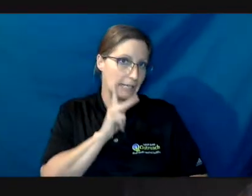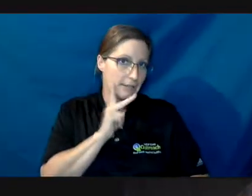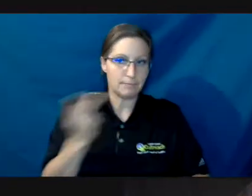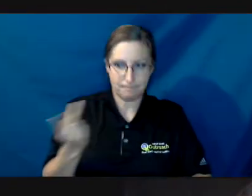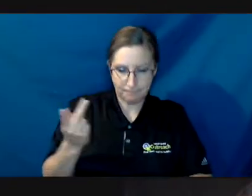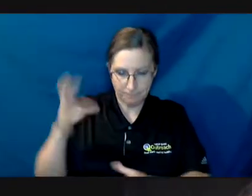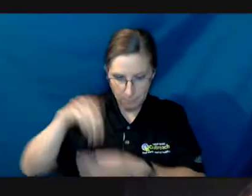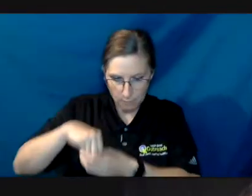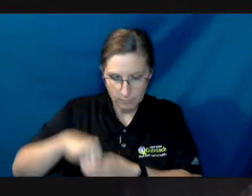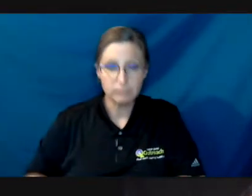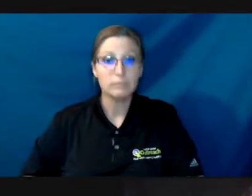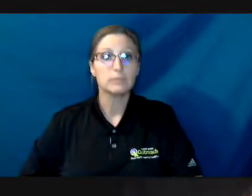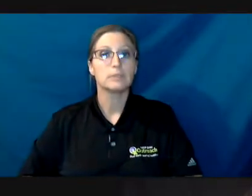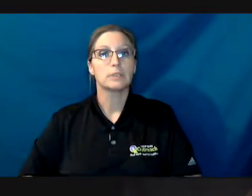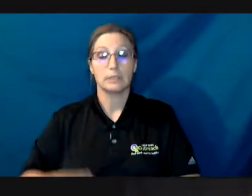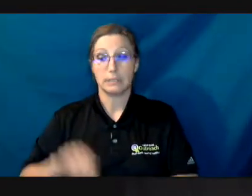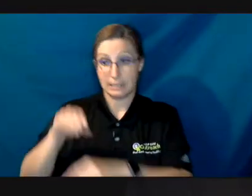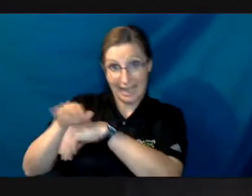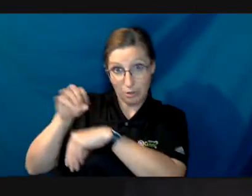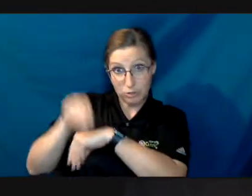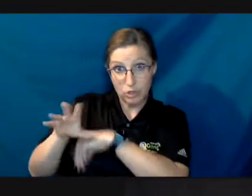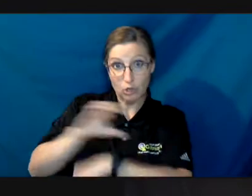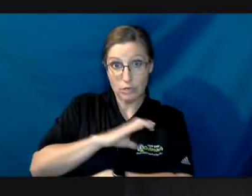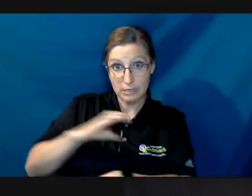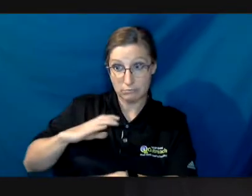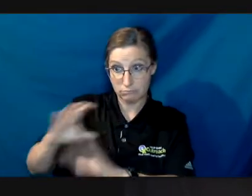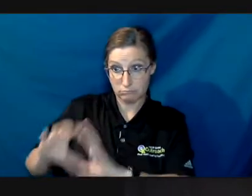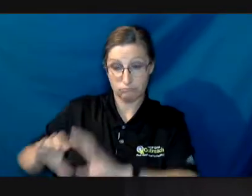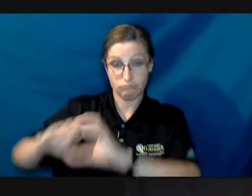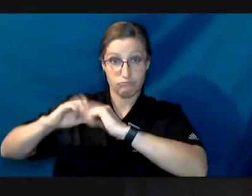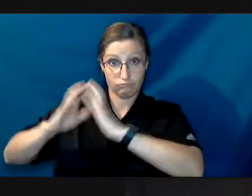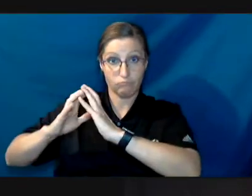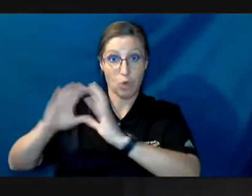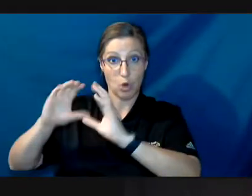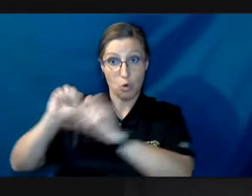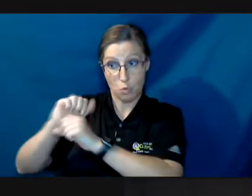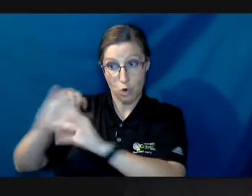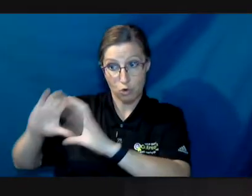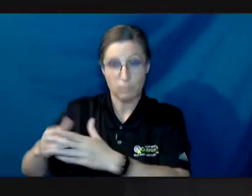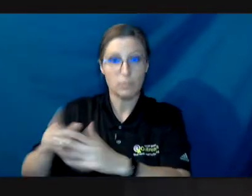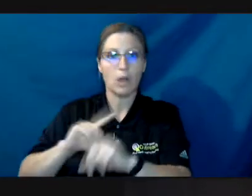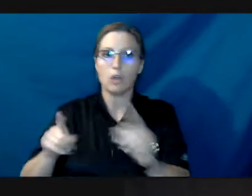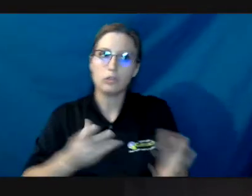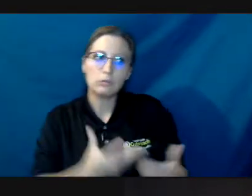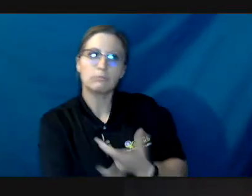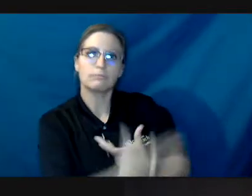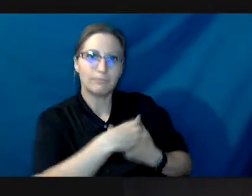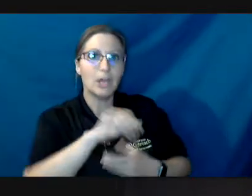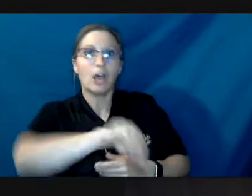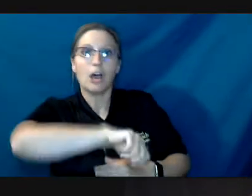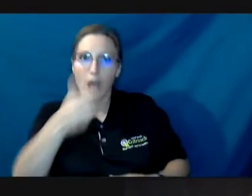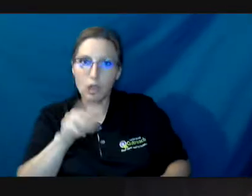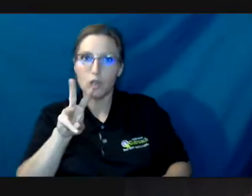Outside of the DHH council and the workgroup, we also involved Wisconsin stakeholders: and those,